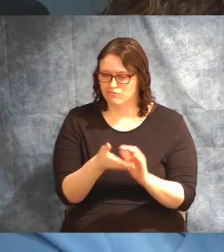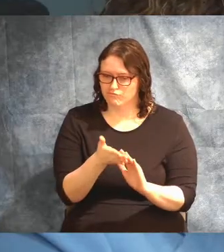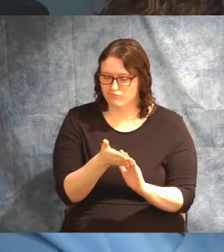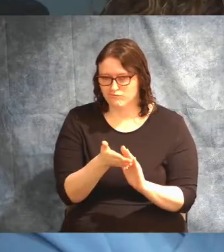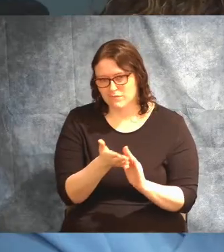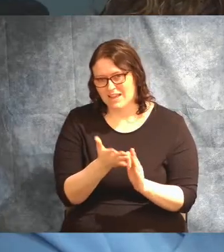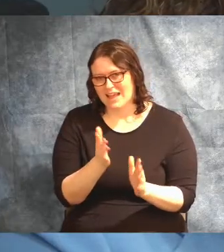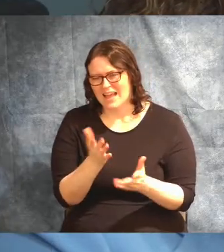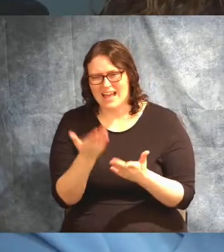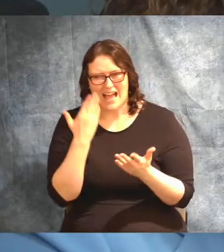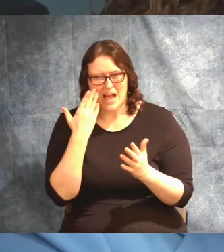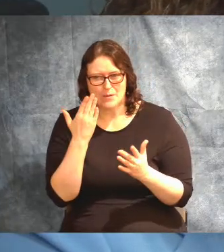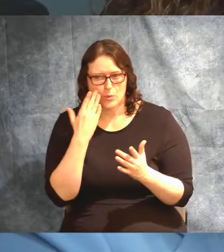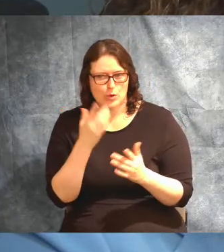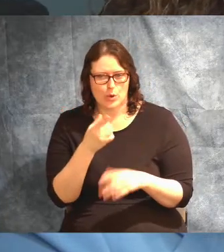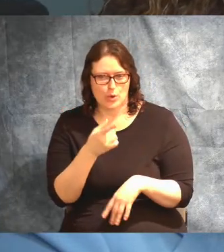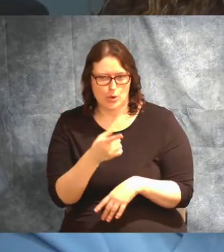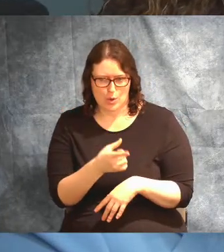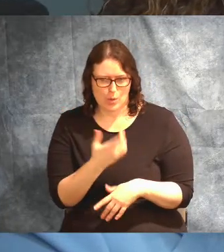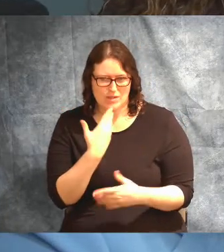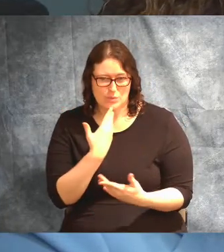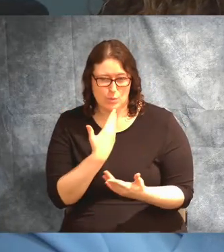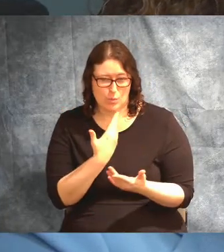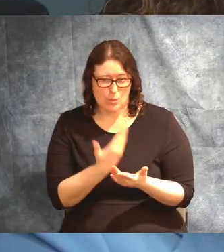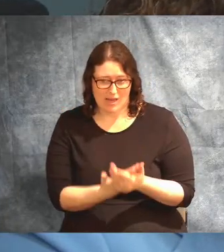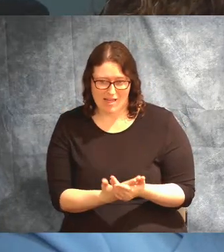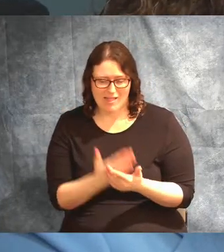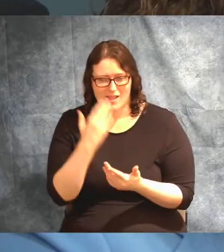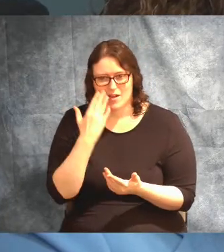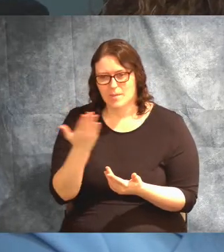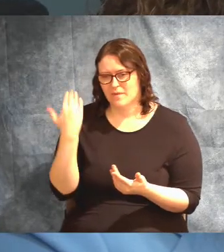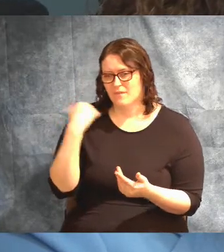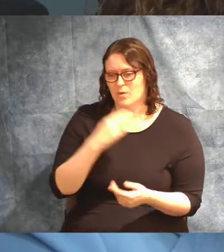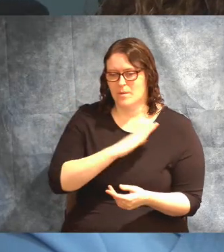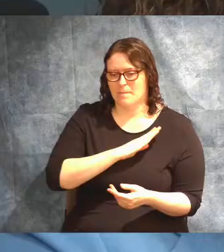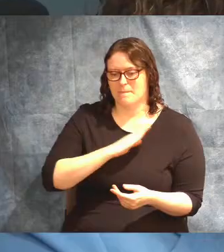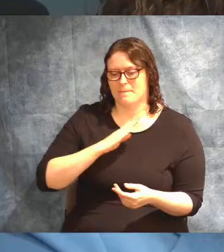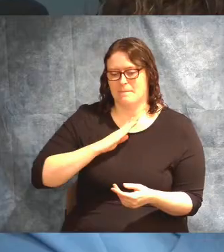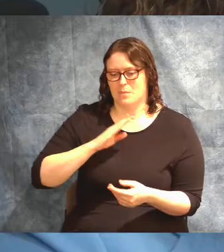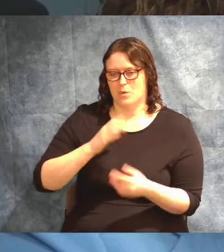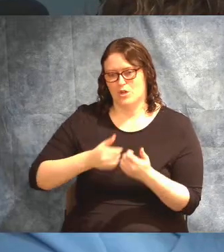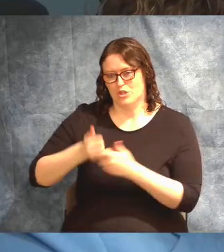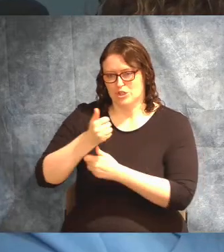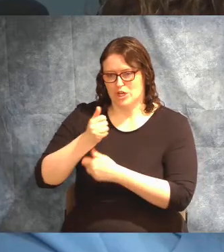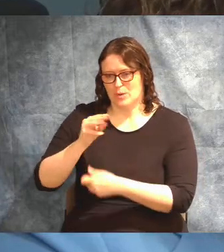as familiar. I know he was the Board chair of Metro, but I didn't really have a lot of